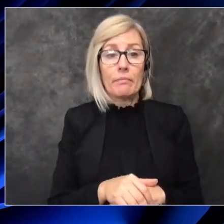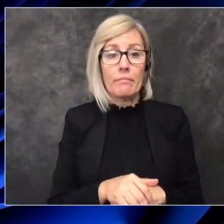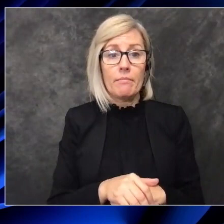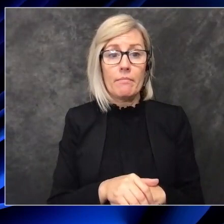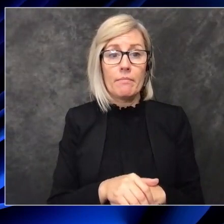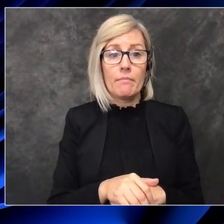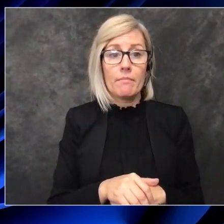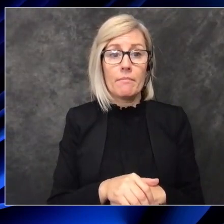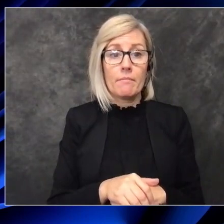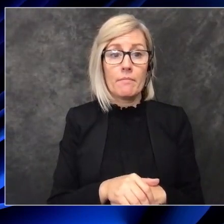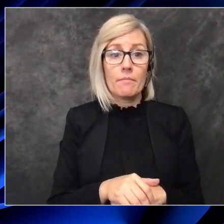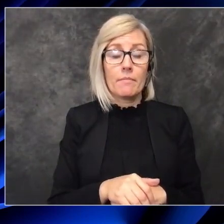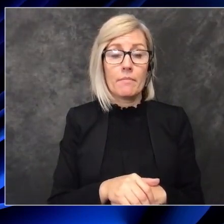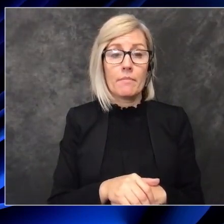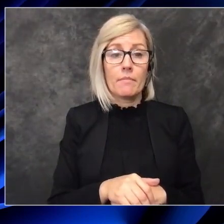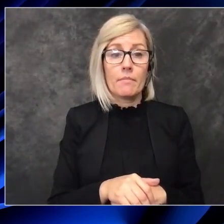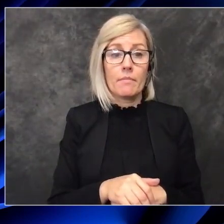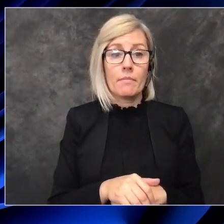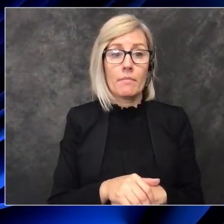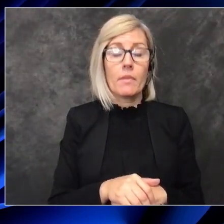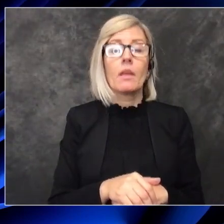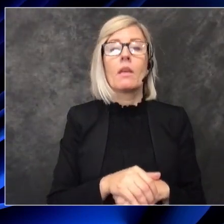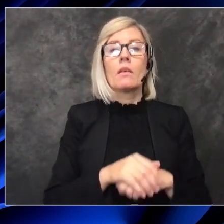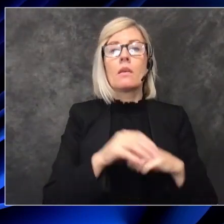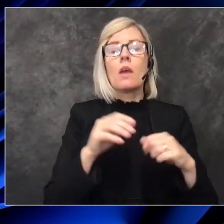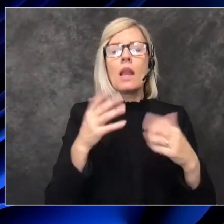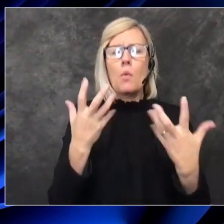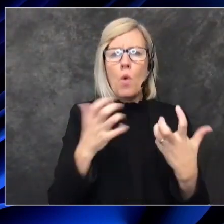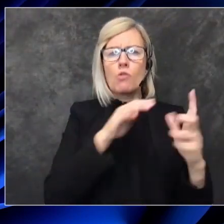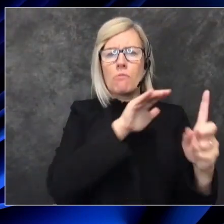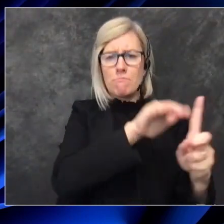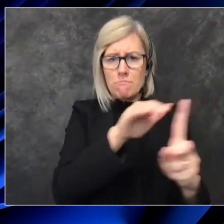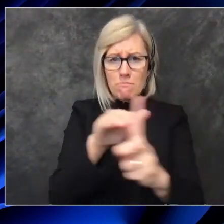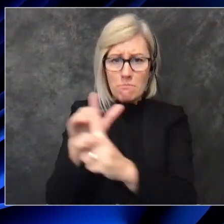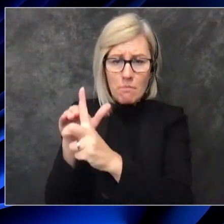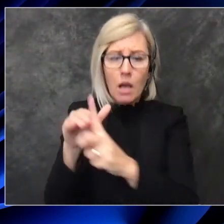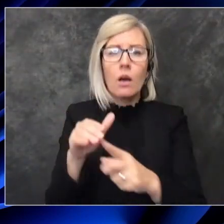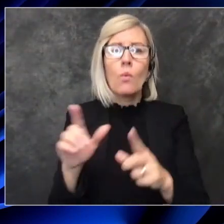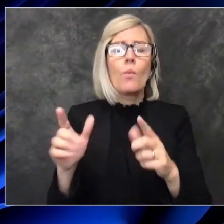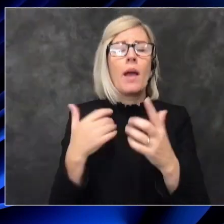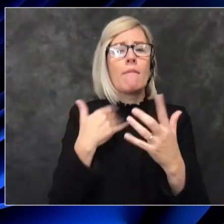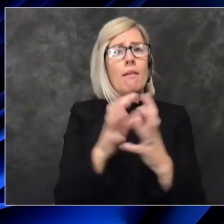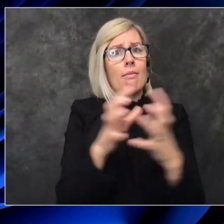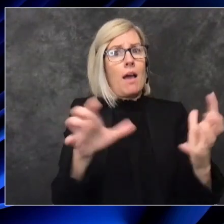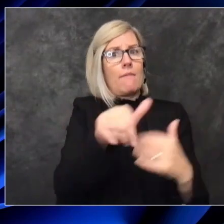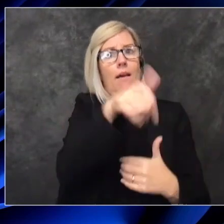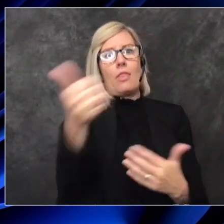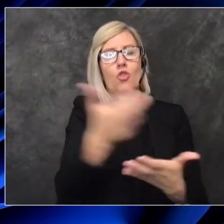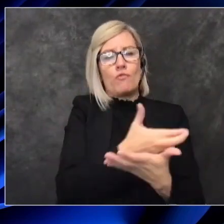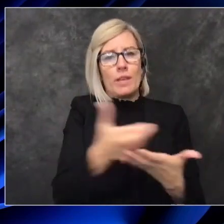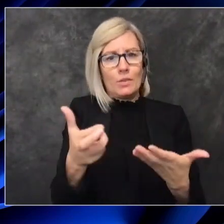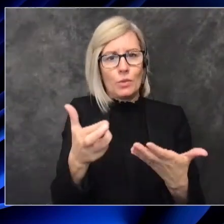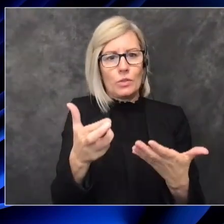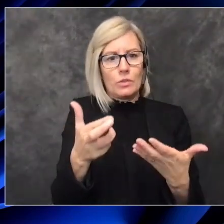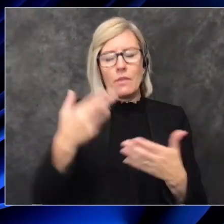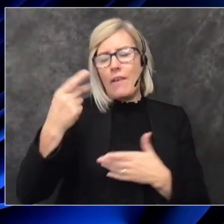And then I just really Want to remind folks to. We have a lot of other resources out there. Hector reminded me of one that if